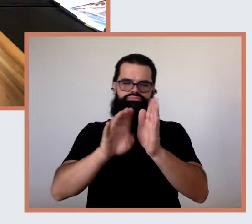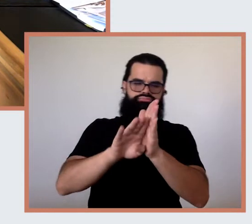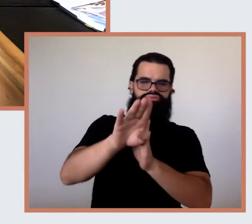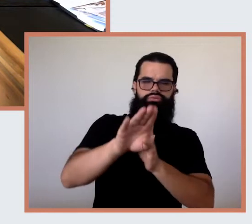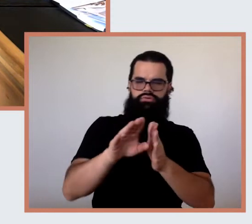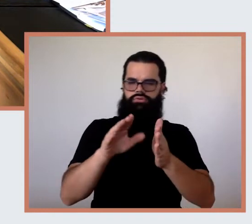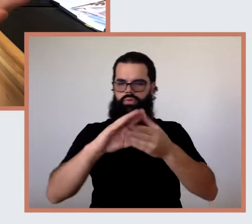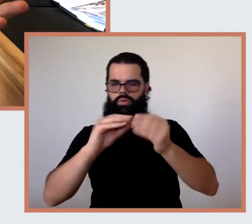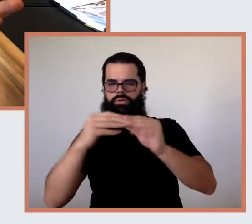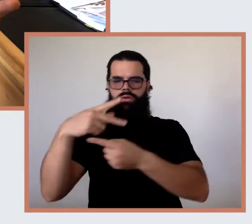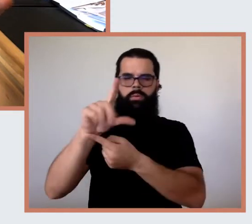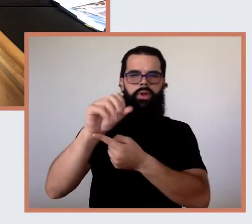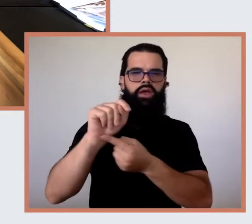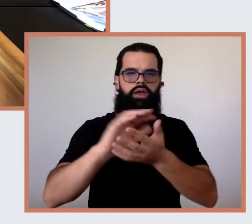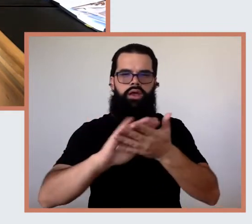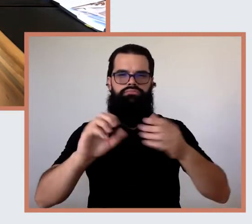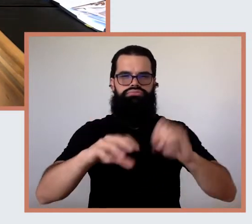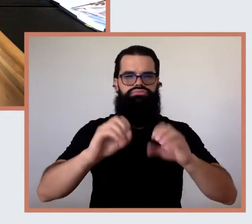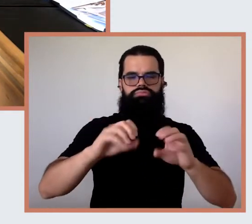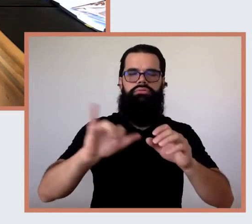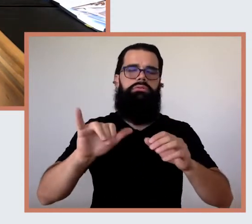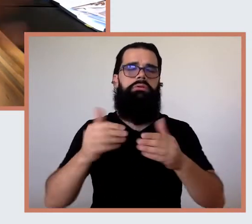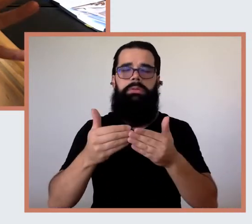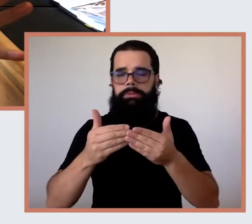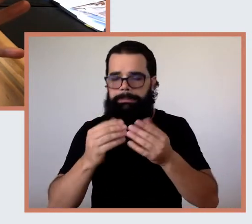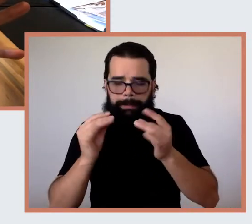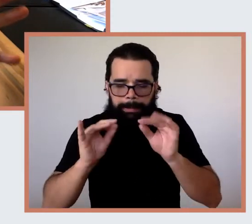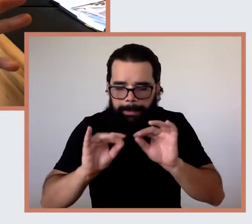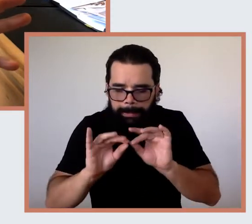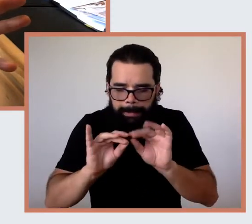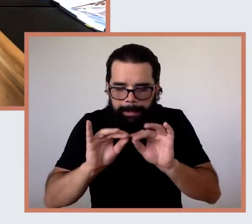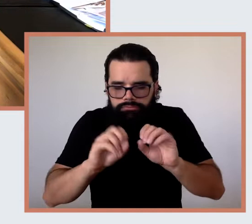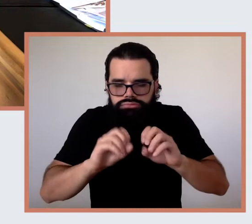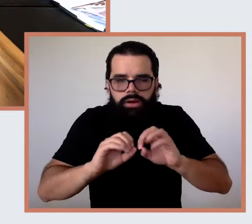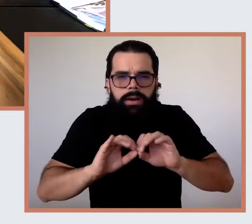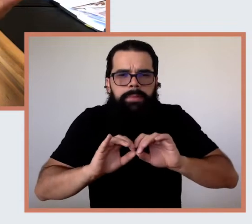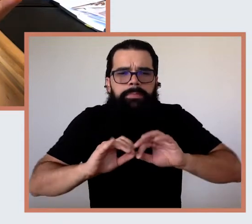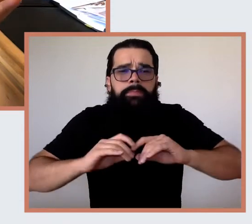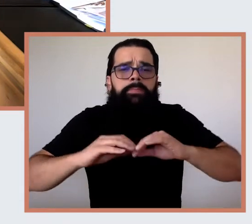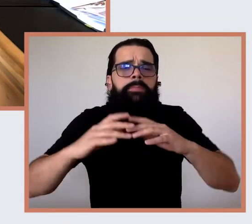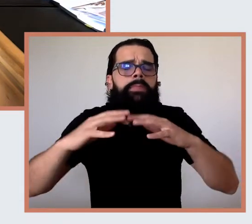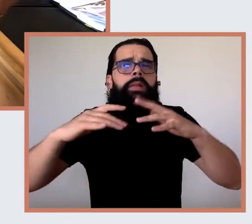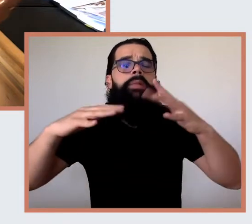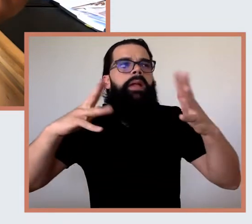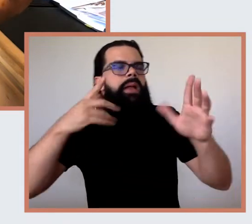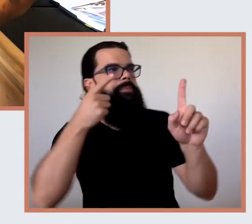It was a good movie, it wasn't the movie that we wrote, which is what always happens with baby writers in that we get replaced by other writers